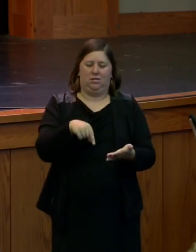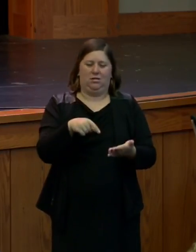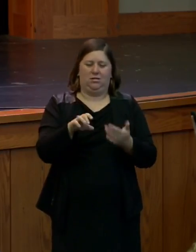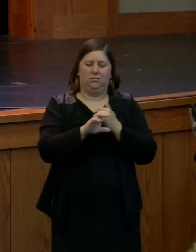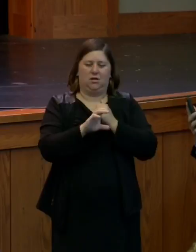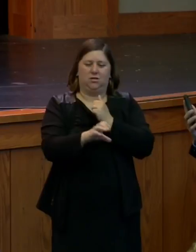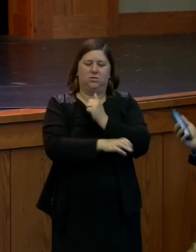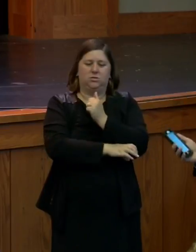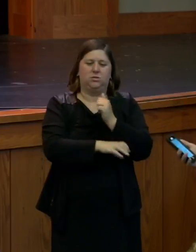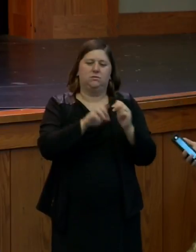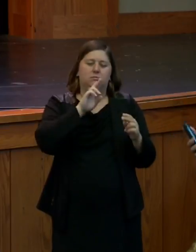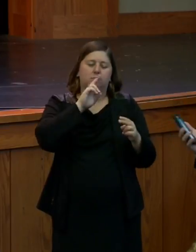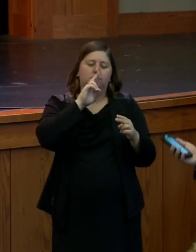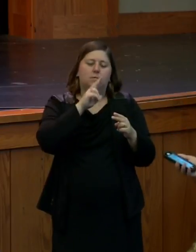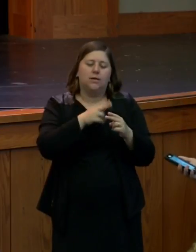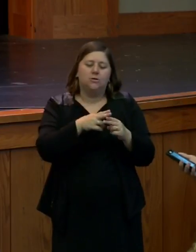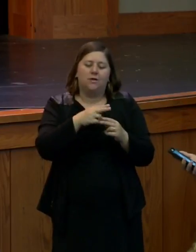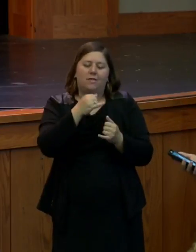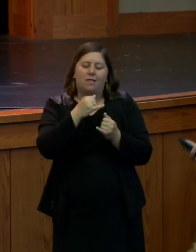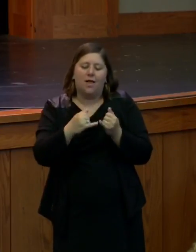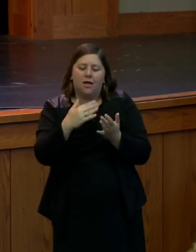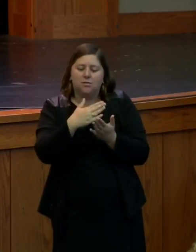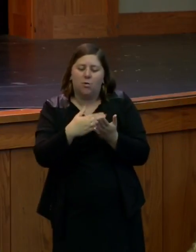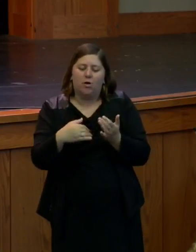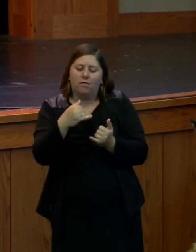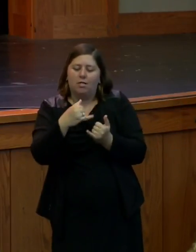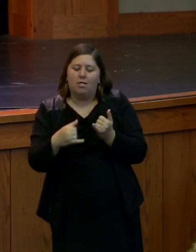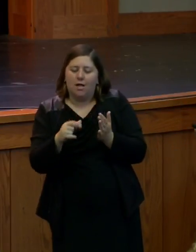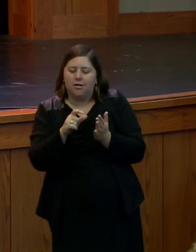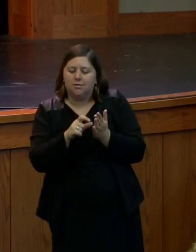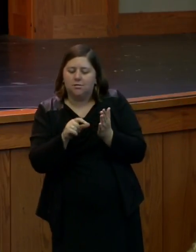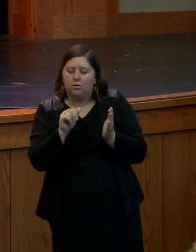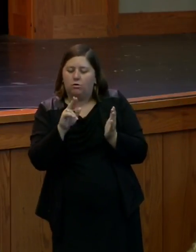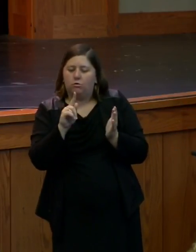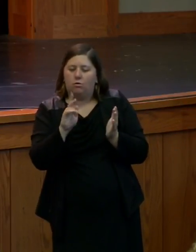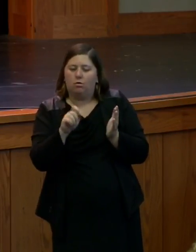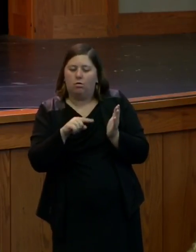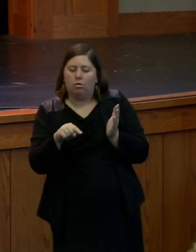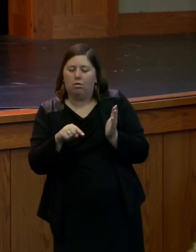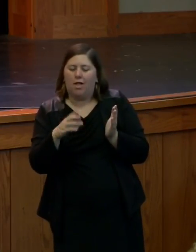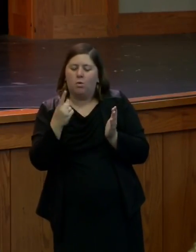MENTIONED THE LAST SECTION OF THE LAST ARTICLE AS WELL AS A SECTION IN ARTICLE 8.